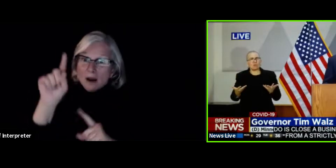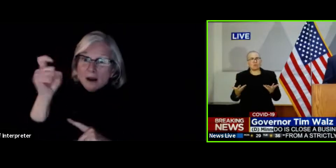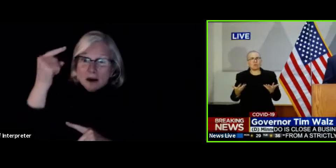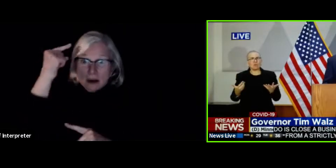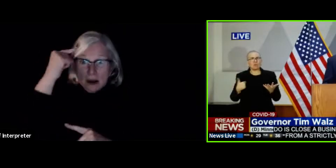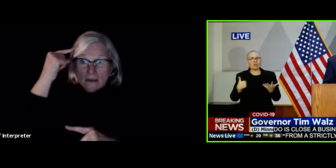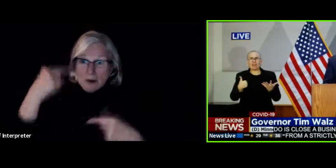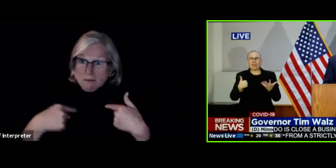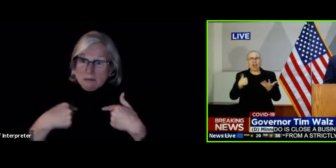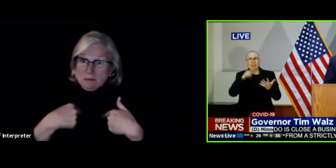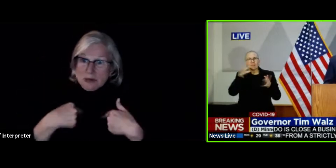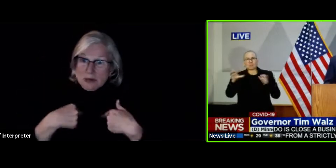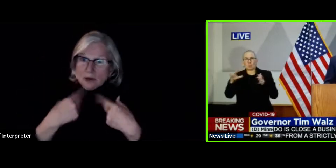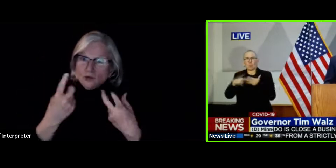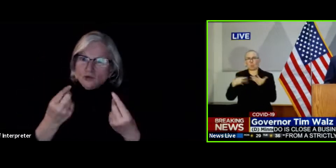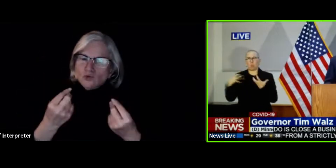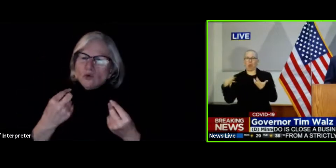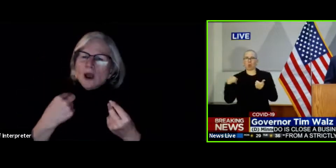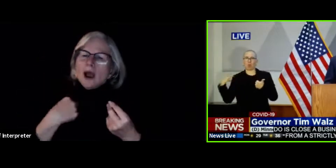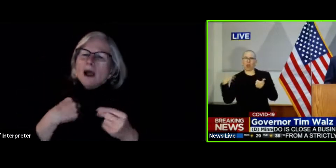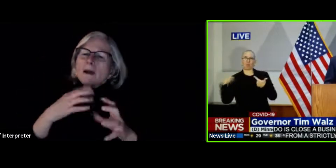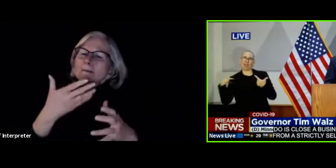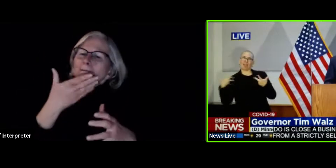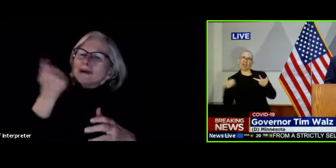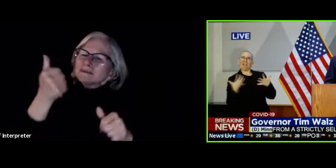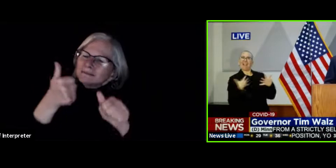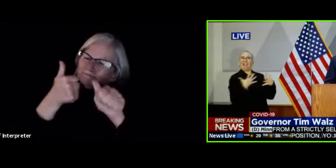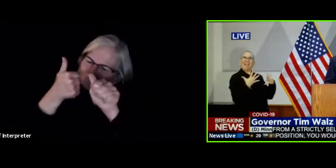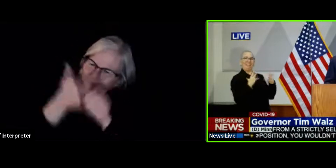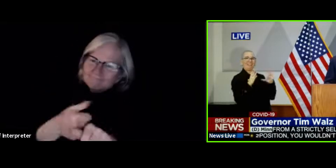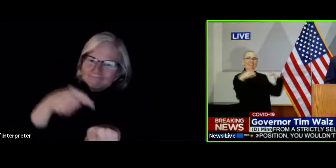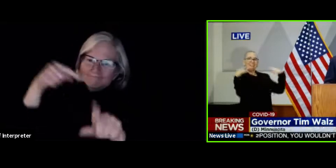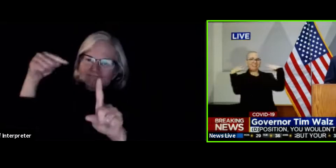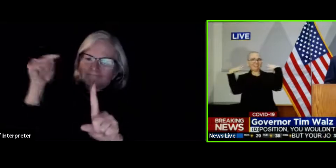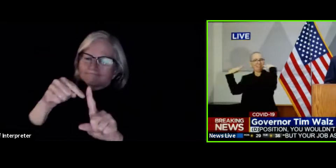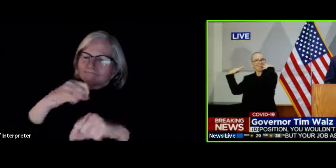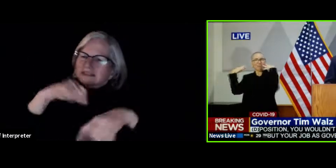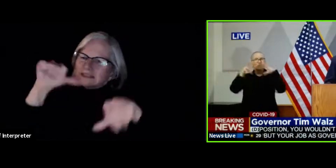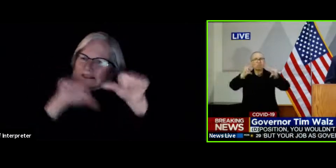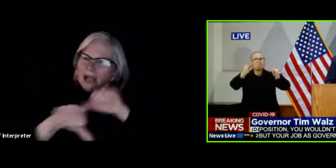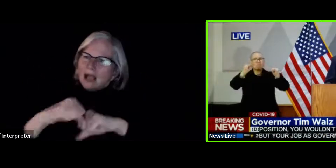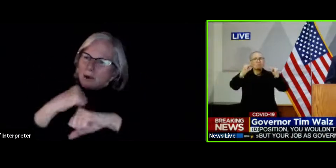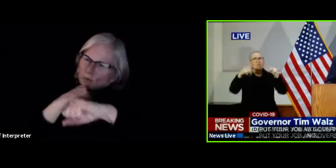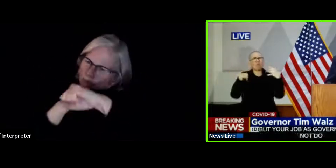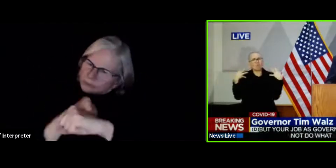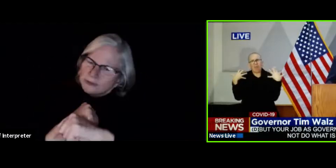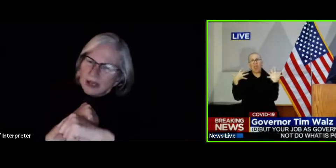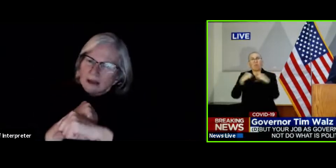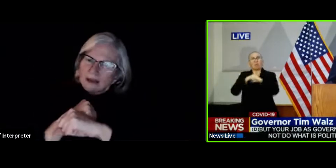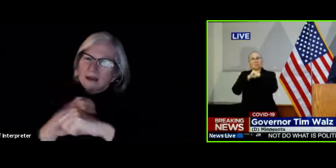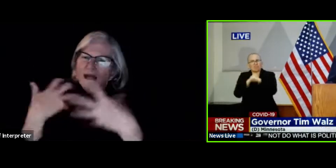WHAT THE SCIENCE SHOWS IS THE HEALTH AND SAFETY OF